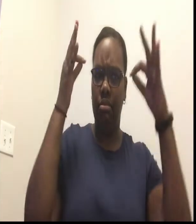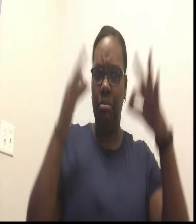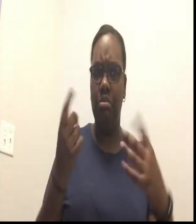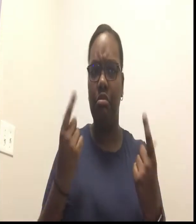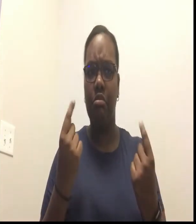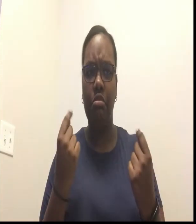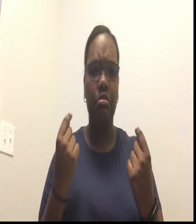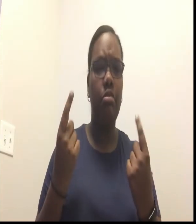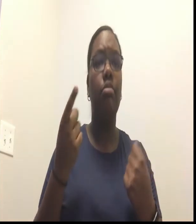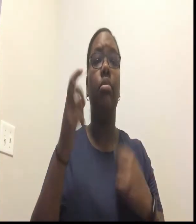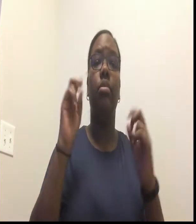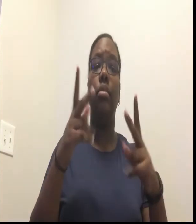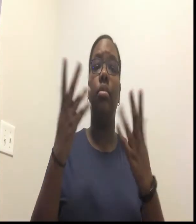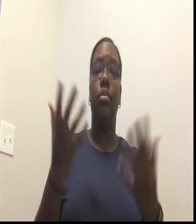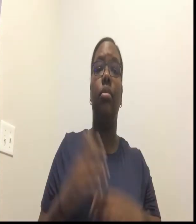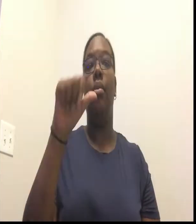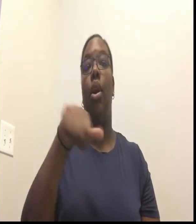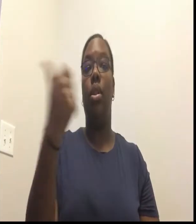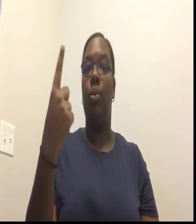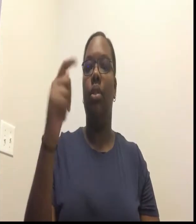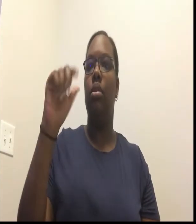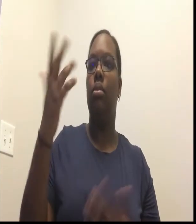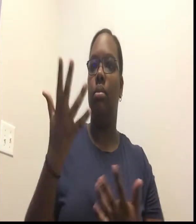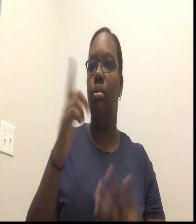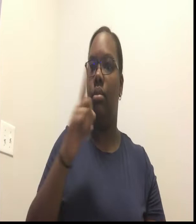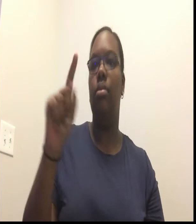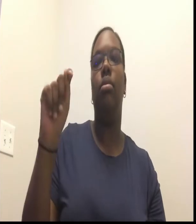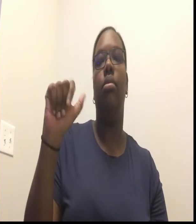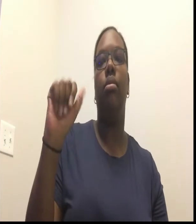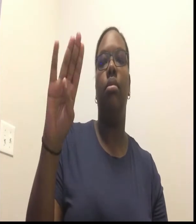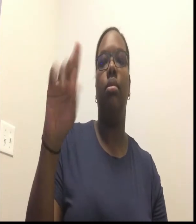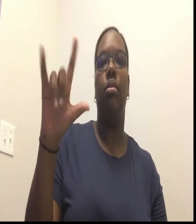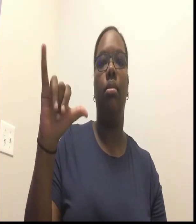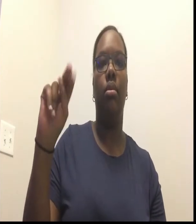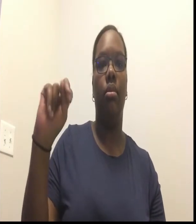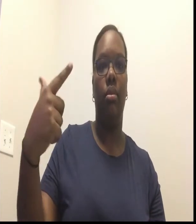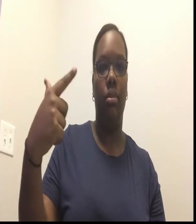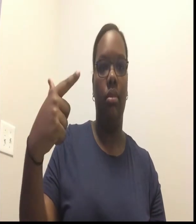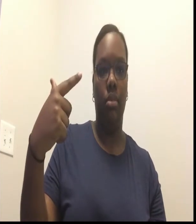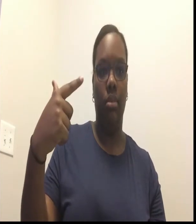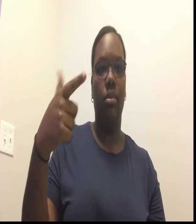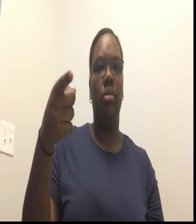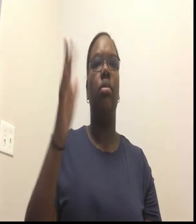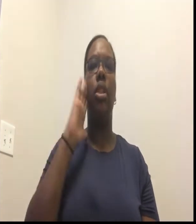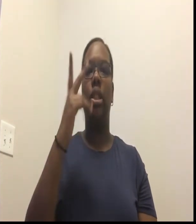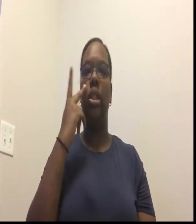will decide what to do about it. Okay,